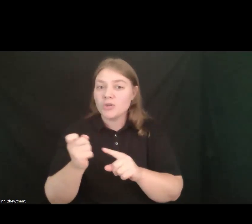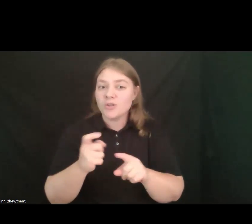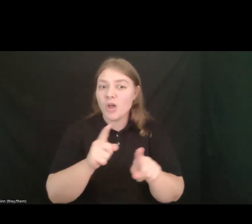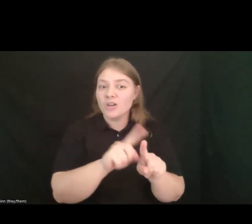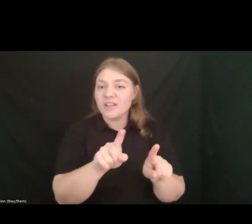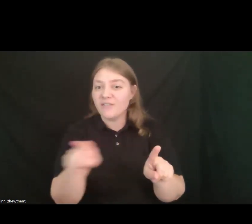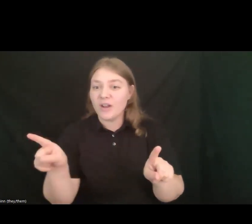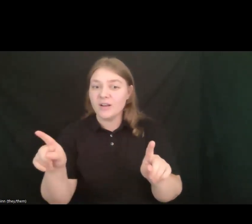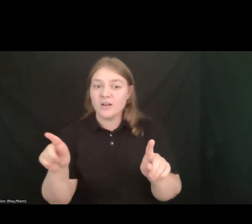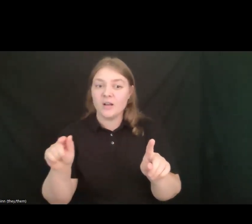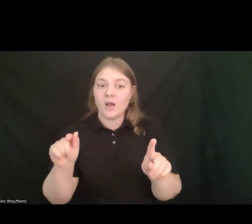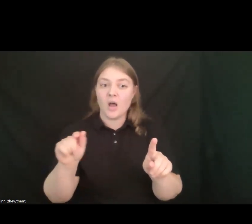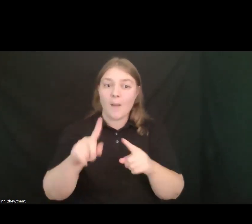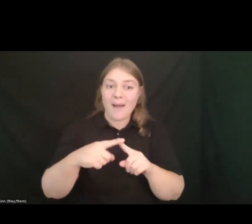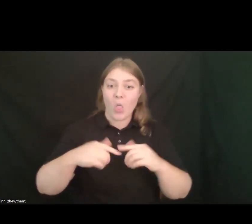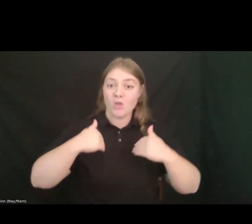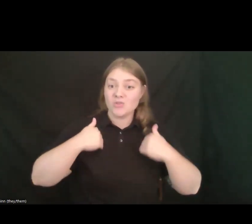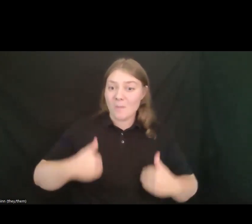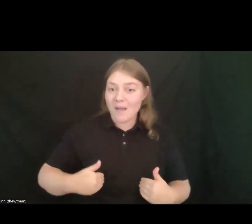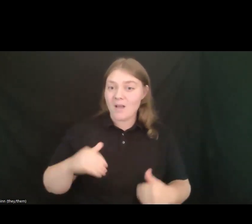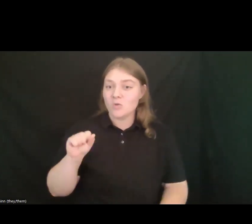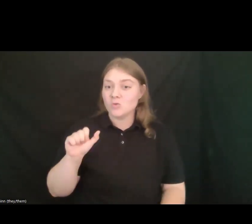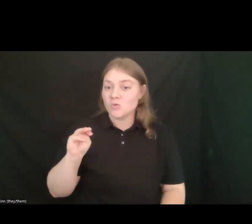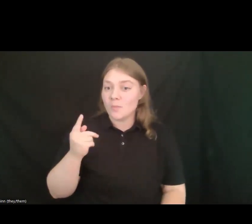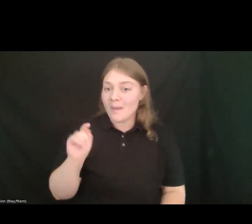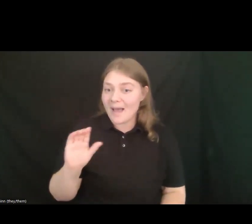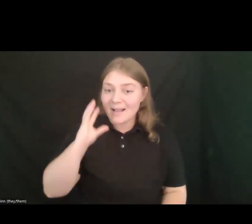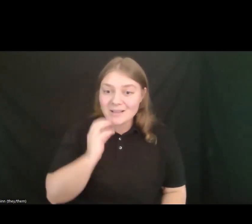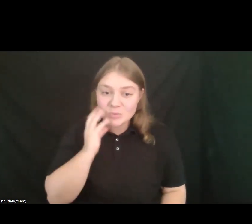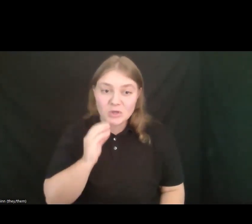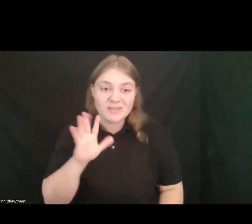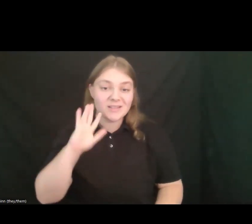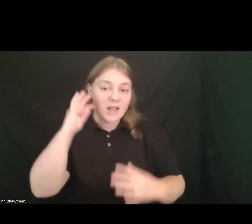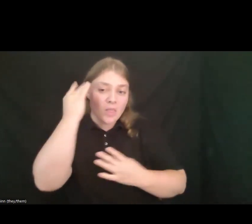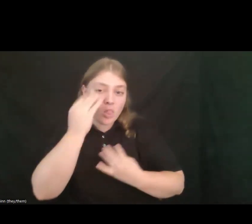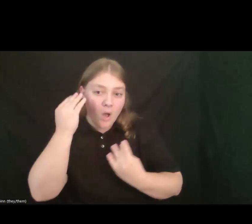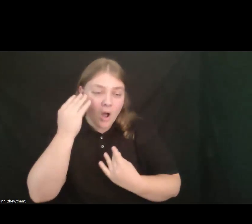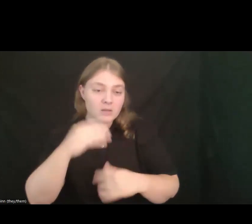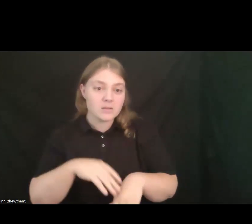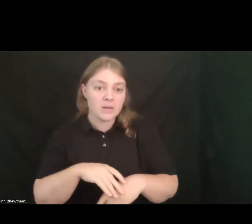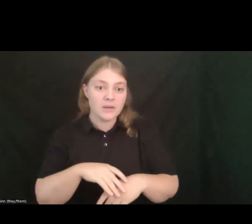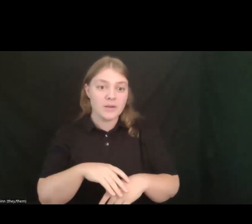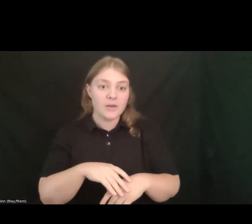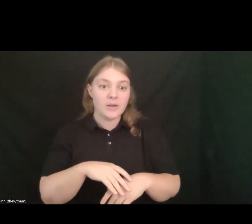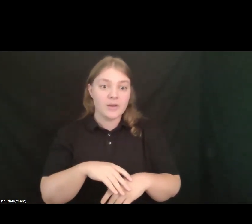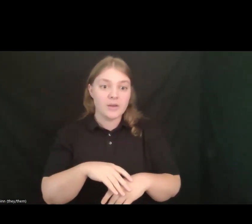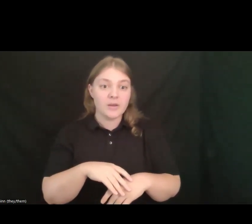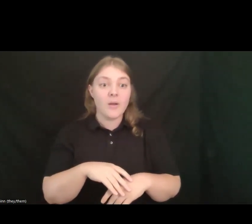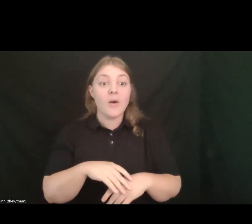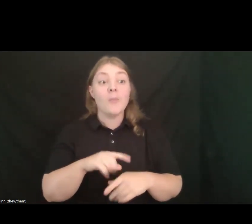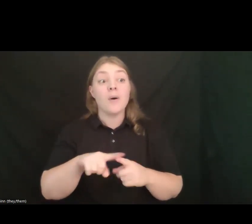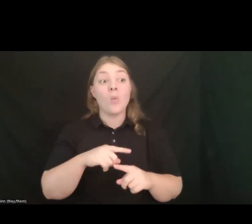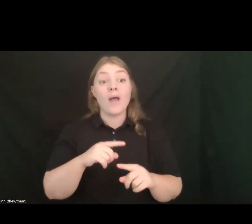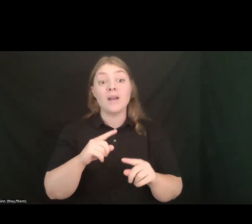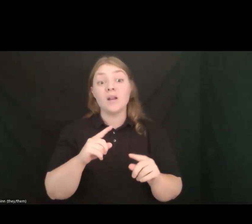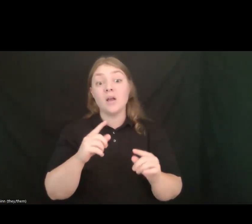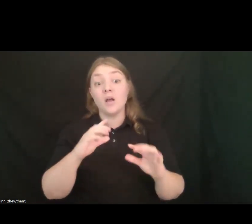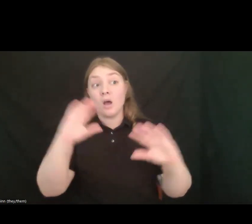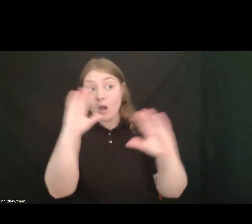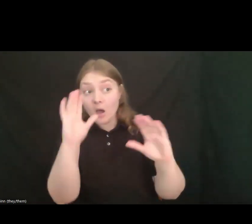experiences and the thoughts and all but when it comes to seeking M they're not going so um